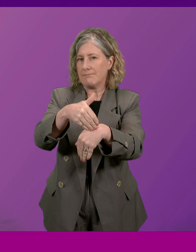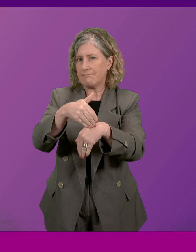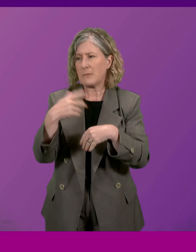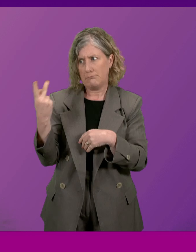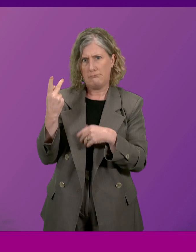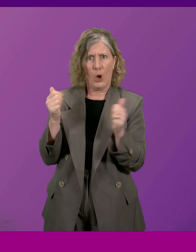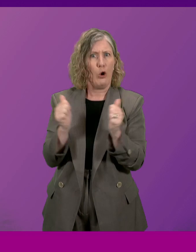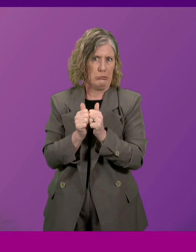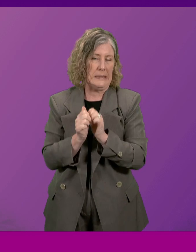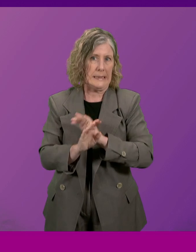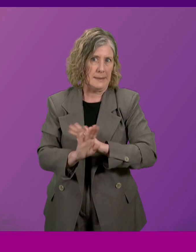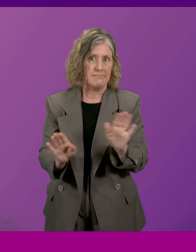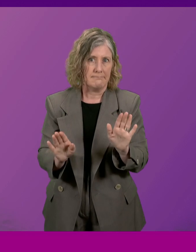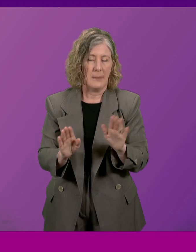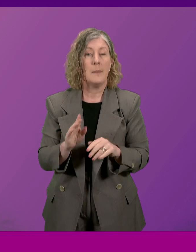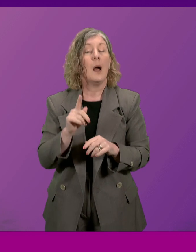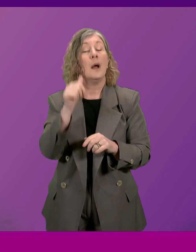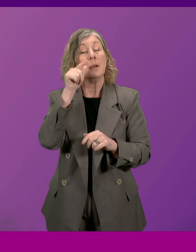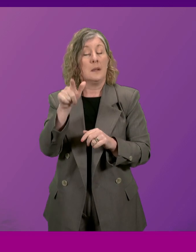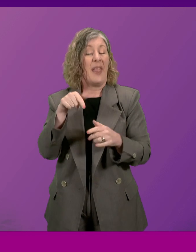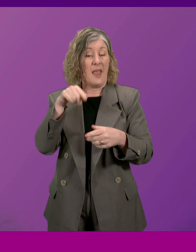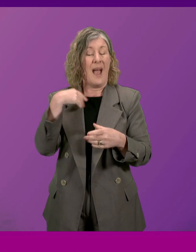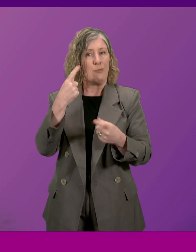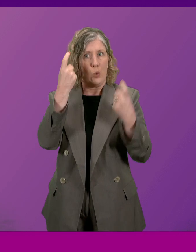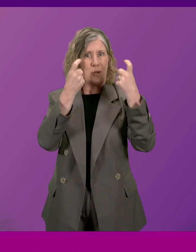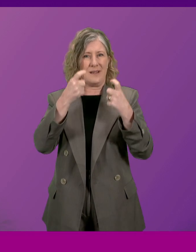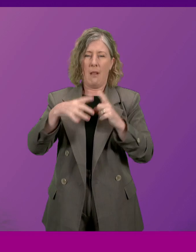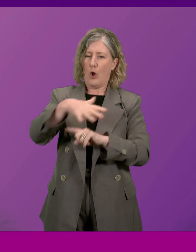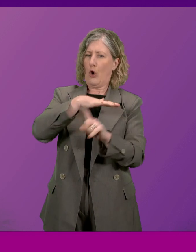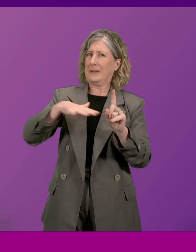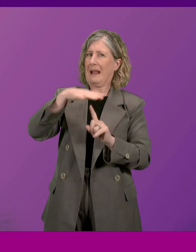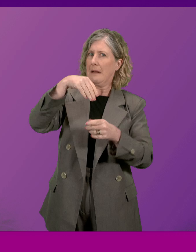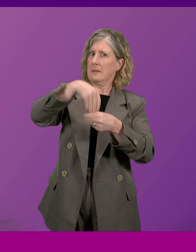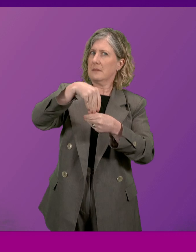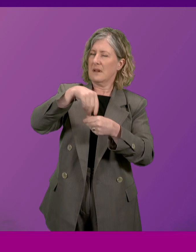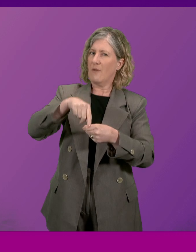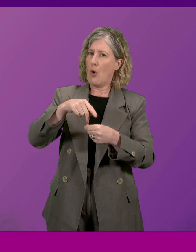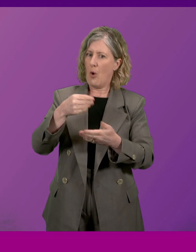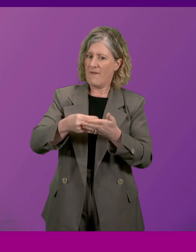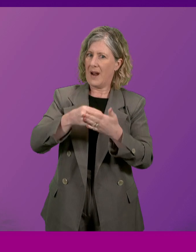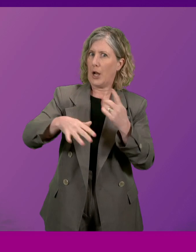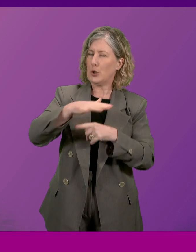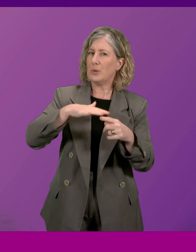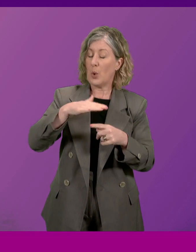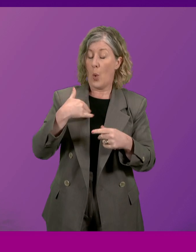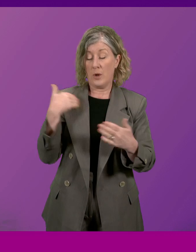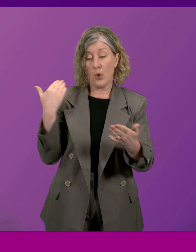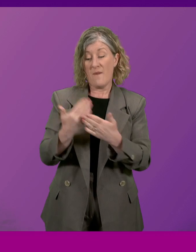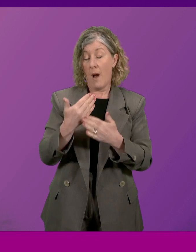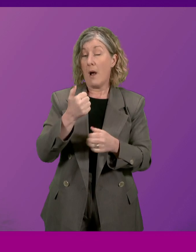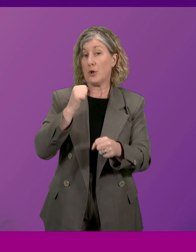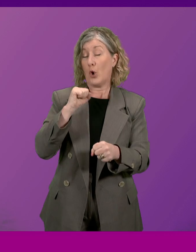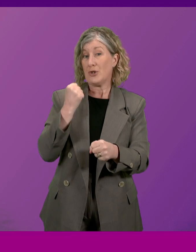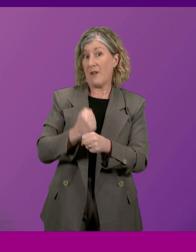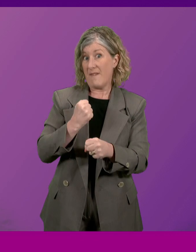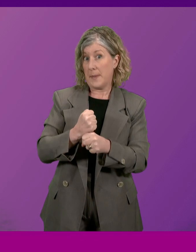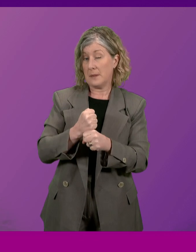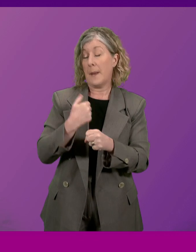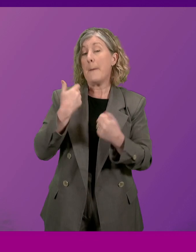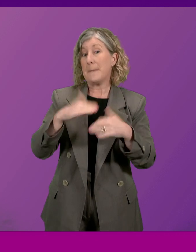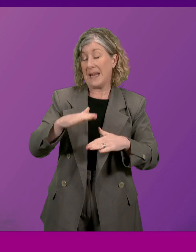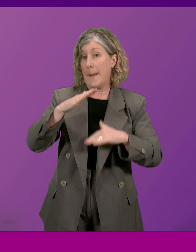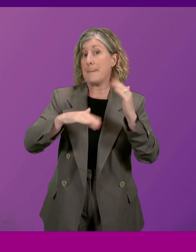In that context, the Scottish Government has built 73 per cent more affordable homes per